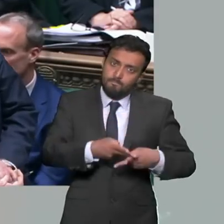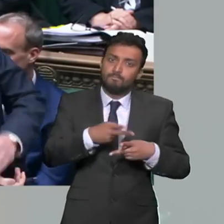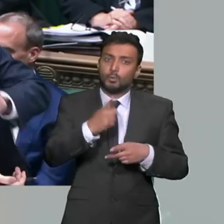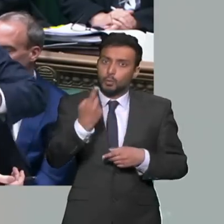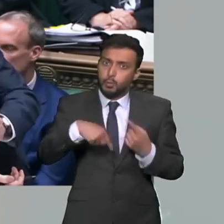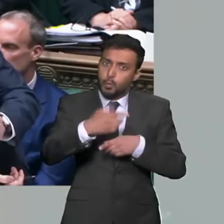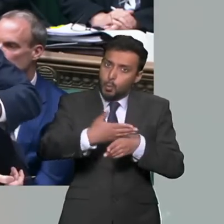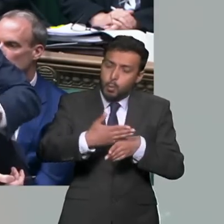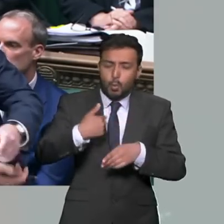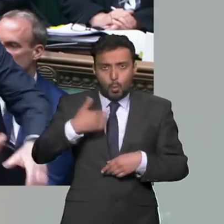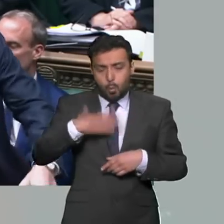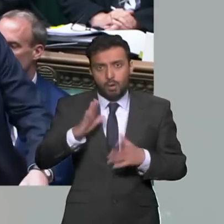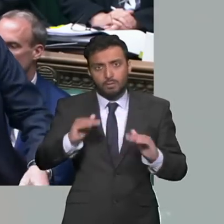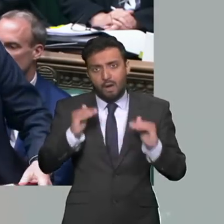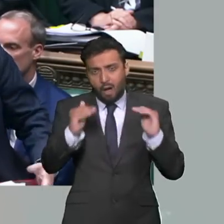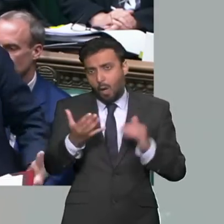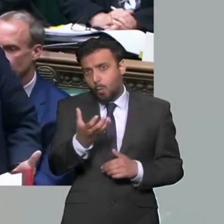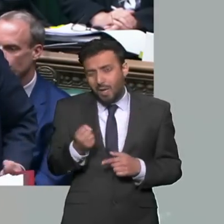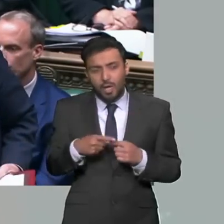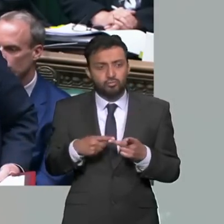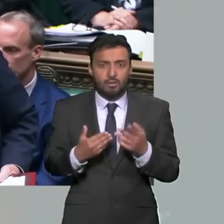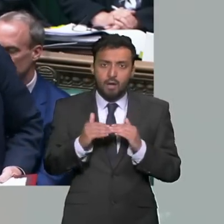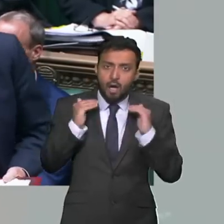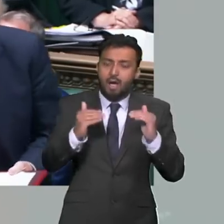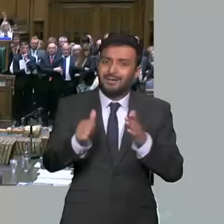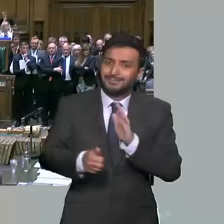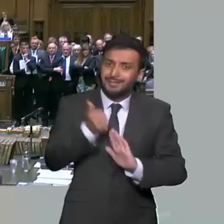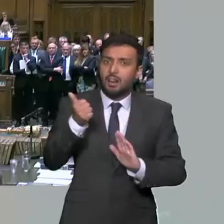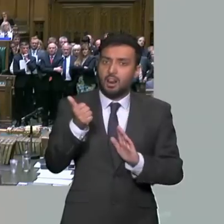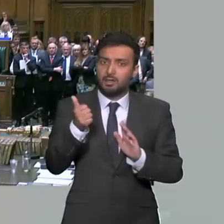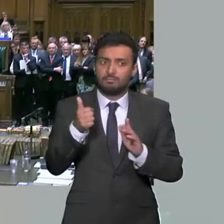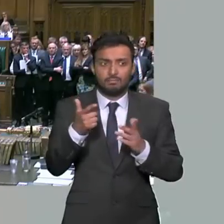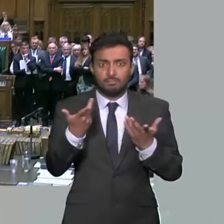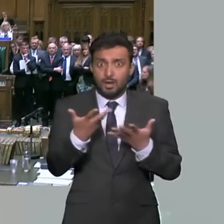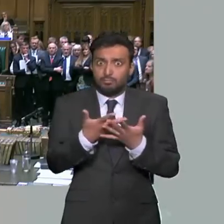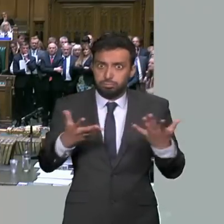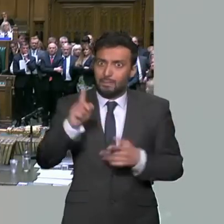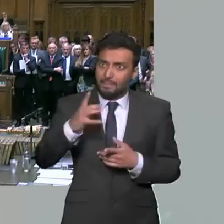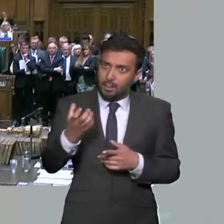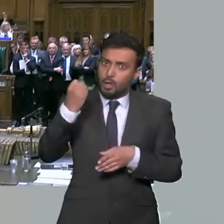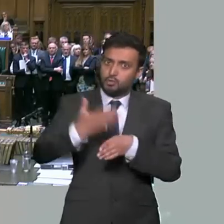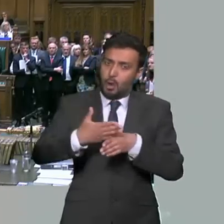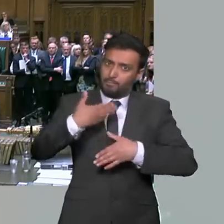high-employment economy, and that is what we are delivering. Keir Starmer The Prime Minister talks about running this